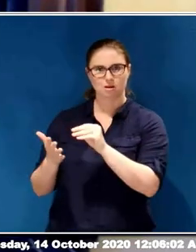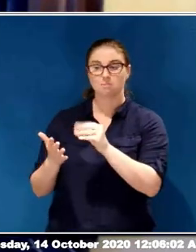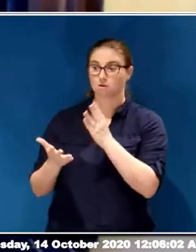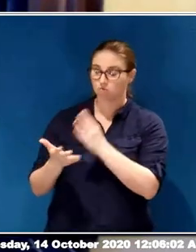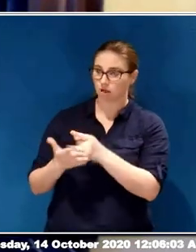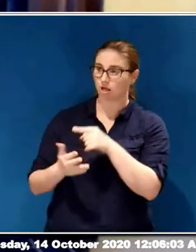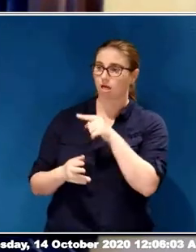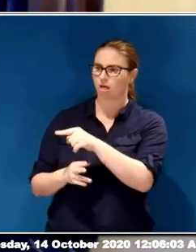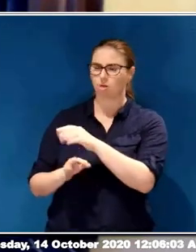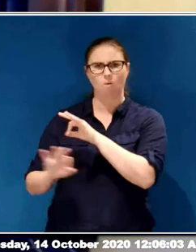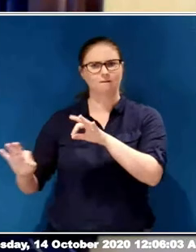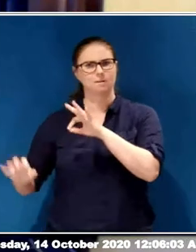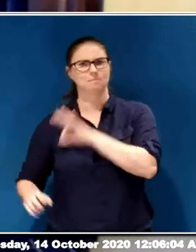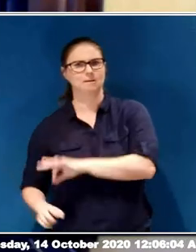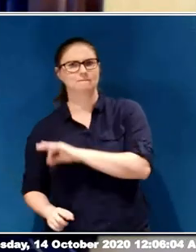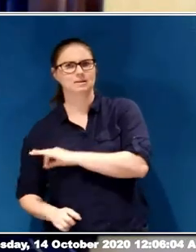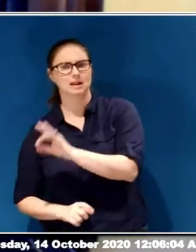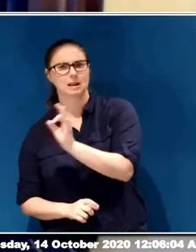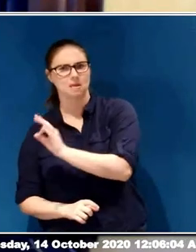Thank you.